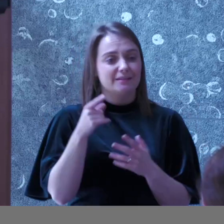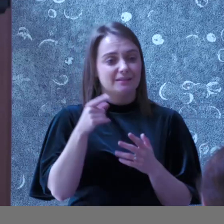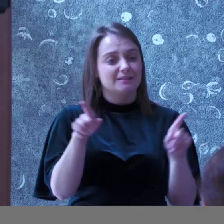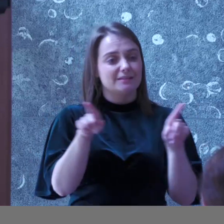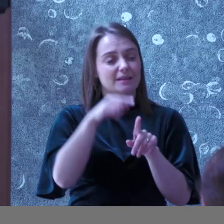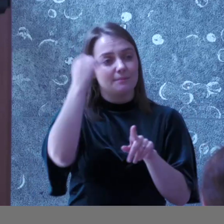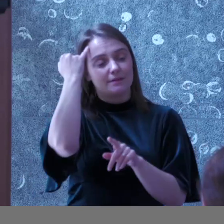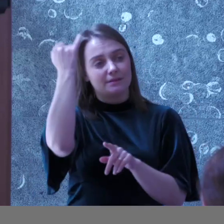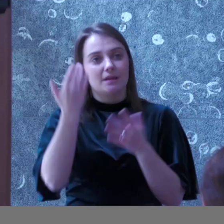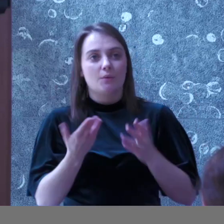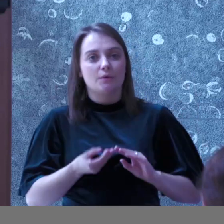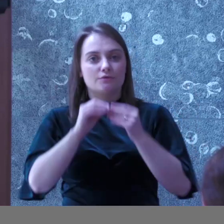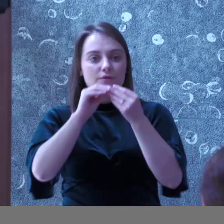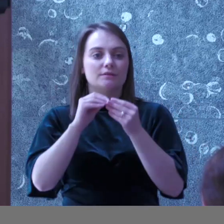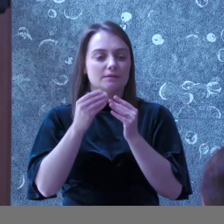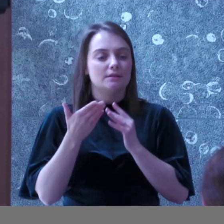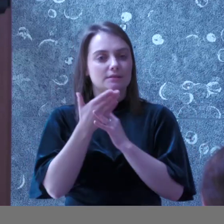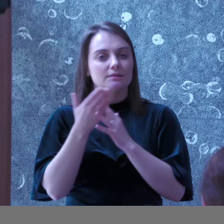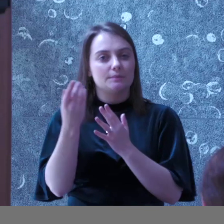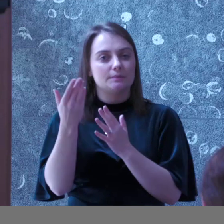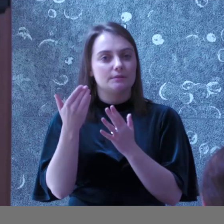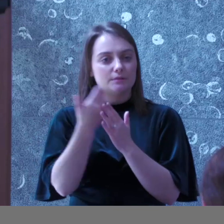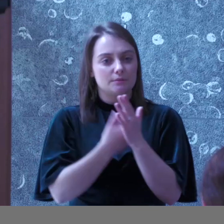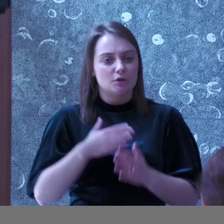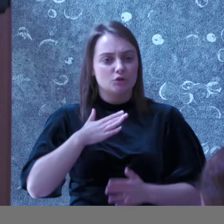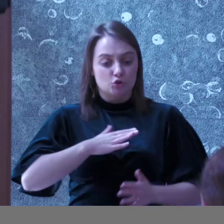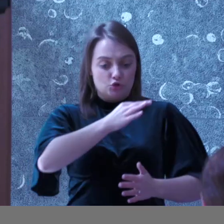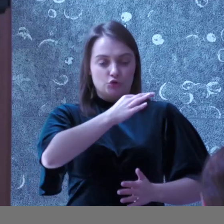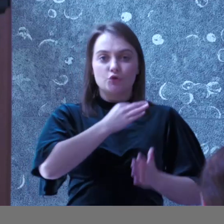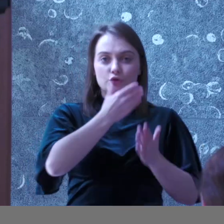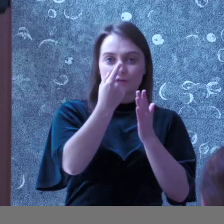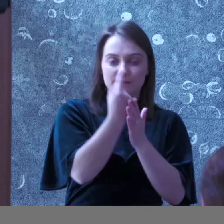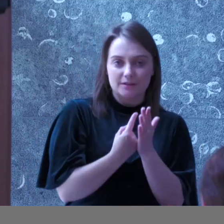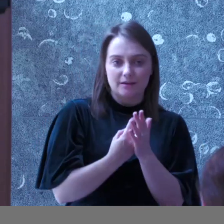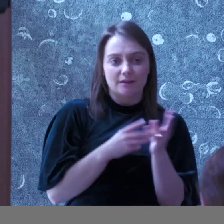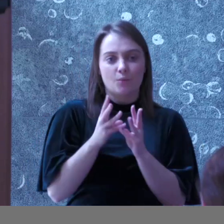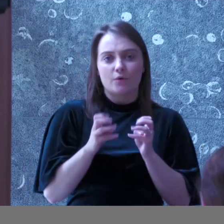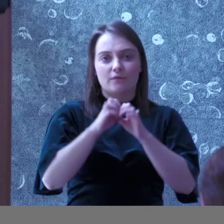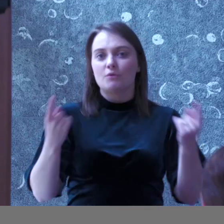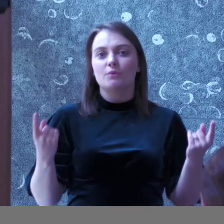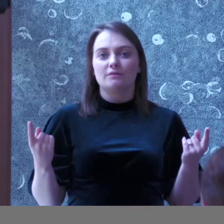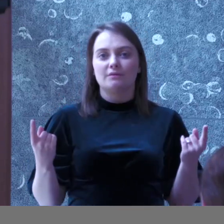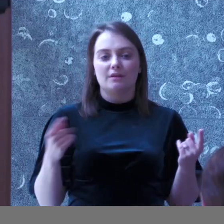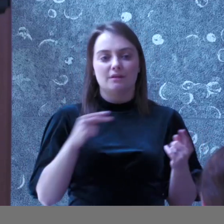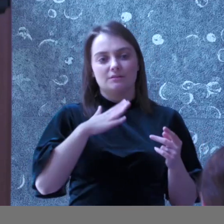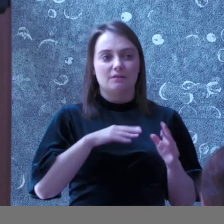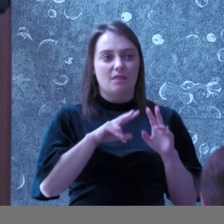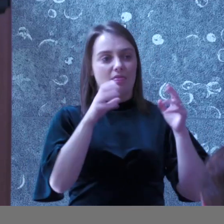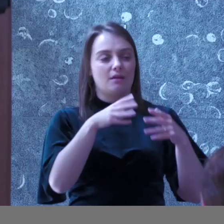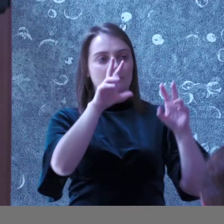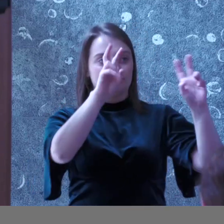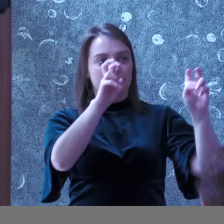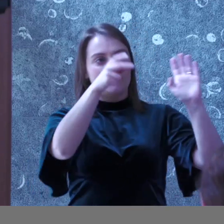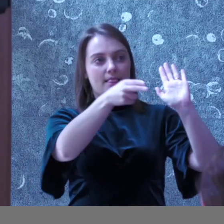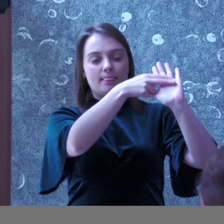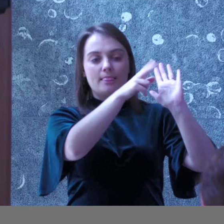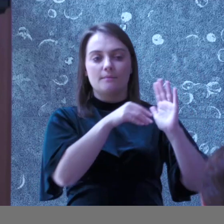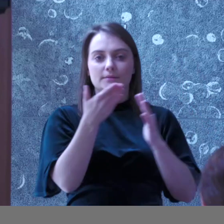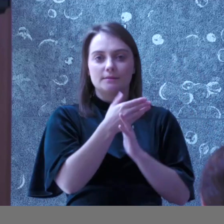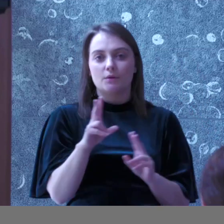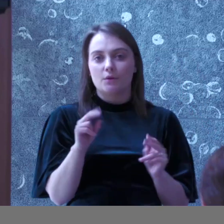action plan. It's just good design and good design works for everybody. Maybe it's a lazy designer